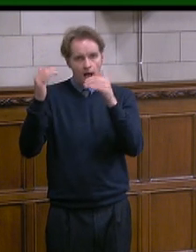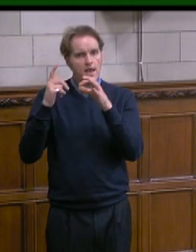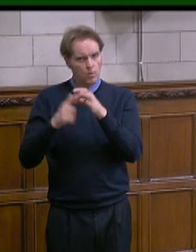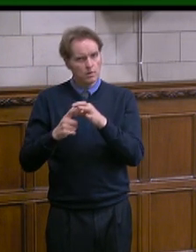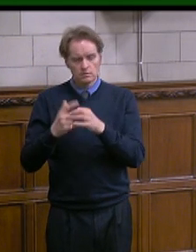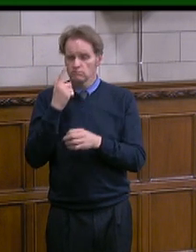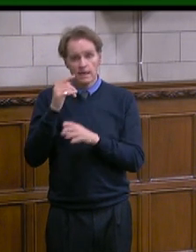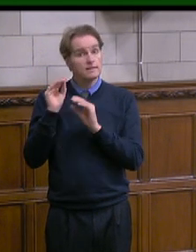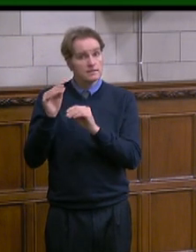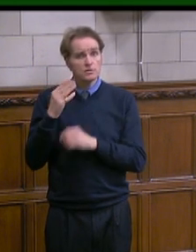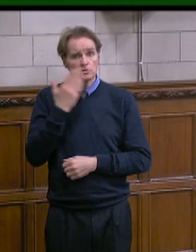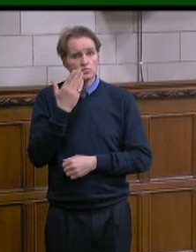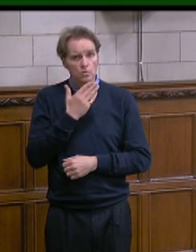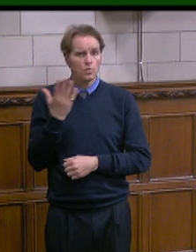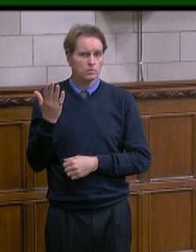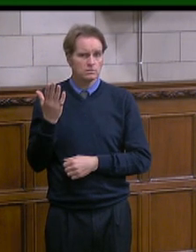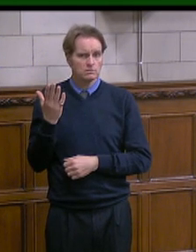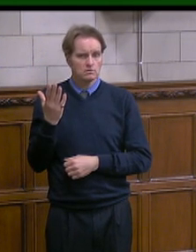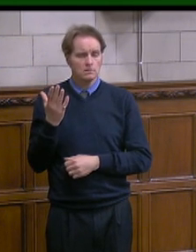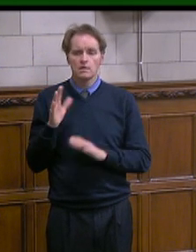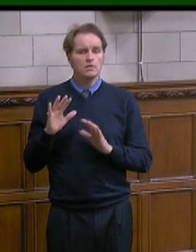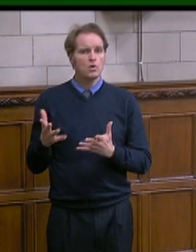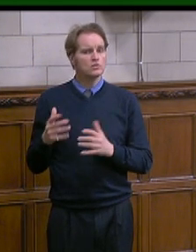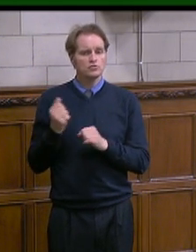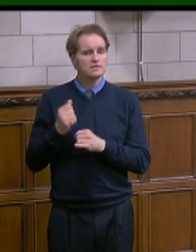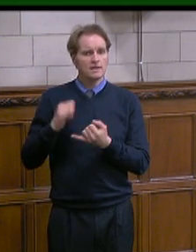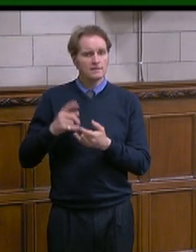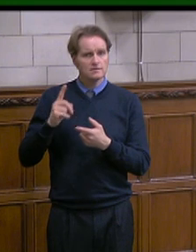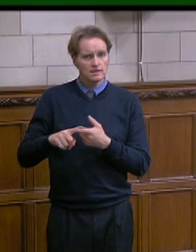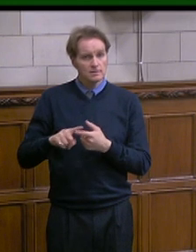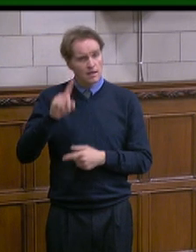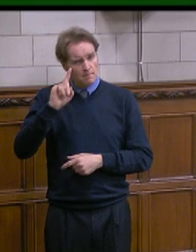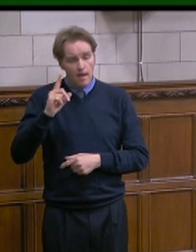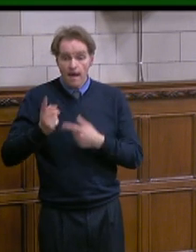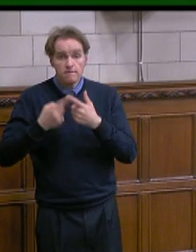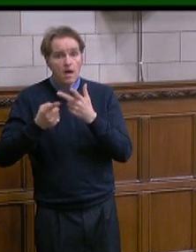BSL is not a GCSE subject, but as I said, many subjects taught in schools are not GCSE